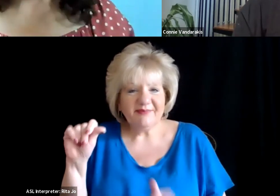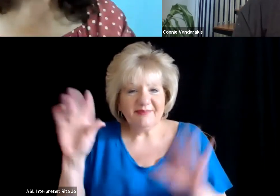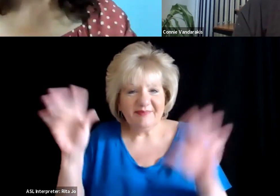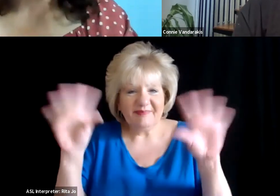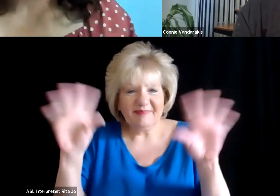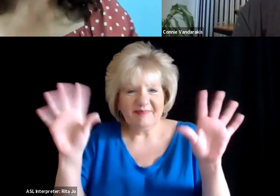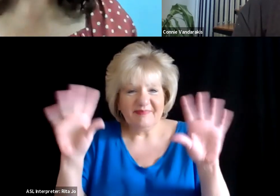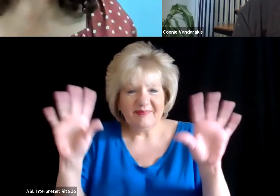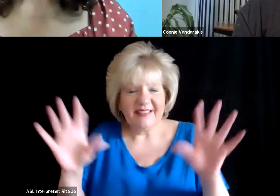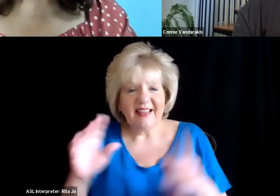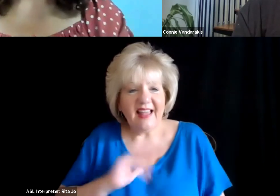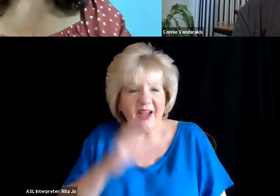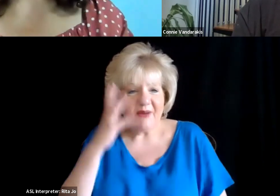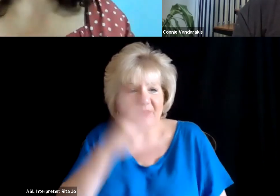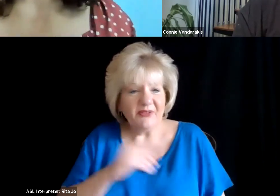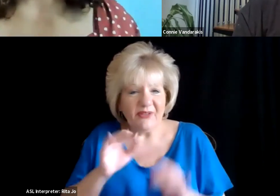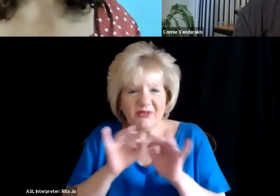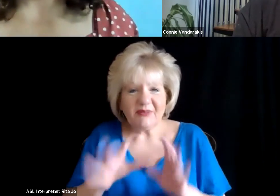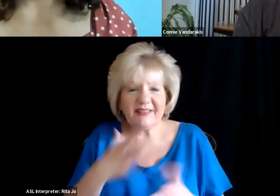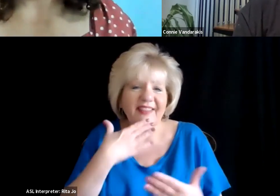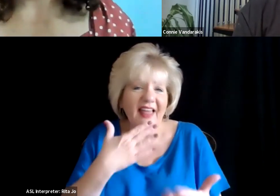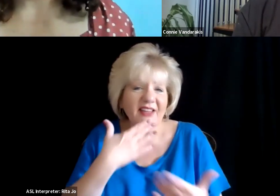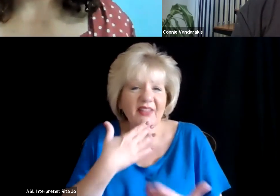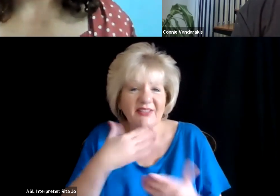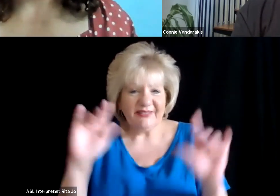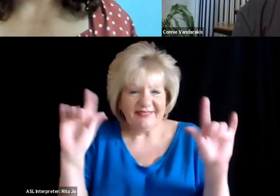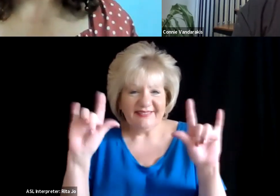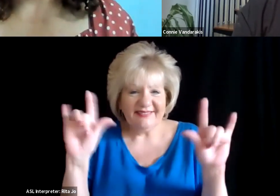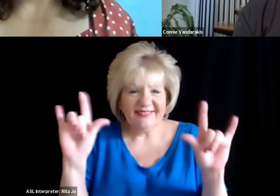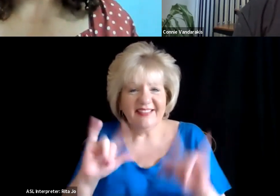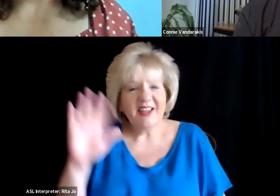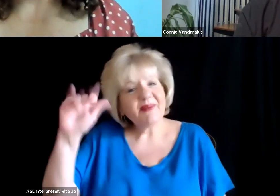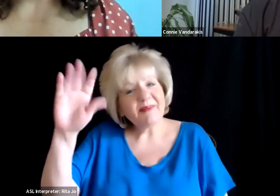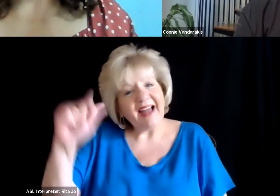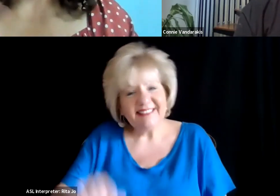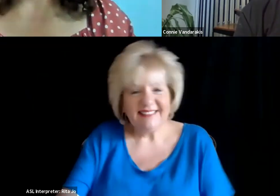beautiful interpreters. All right, bye bye bye